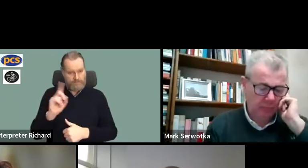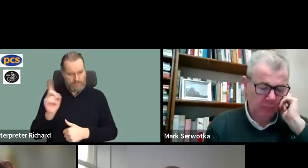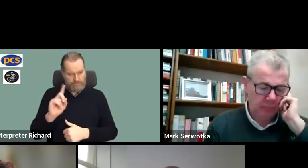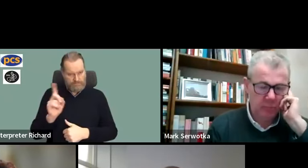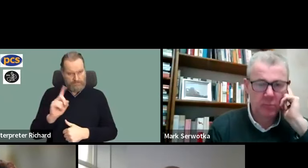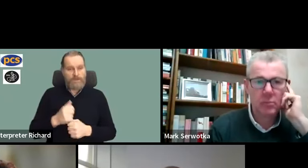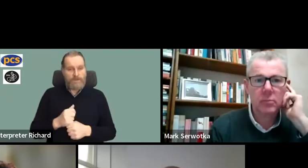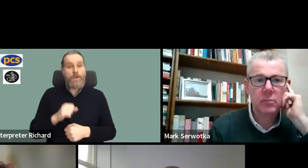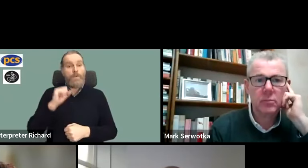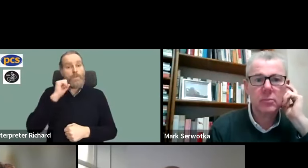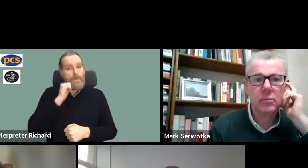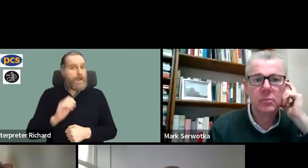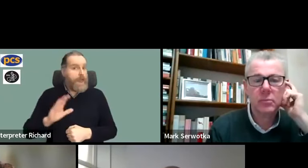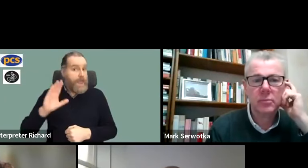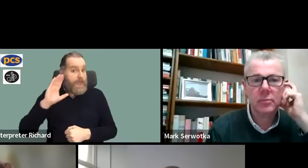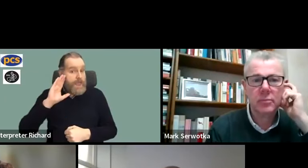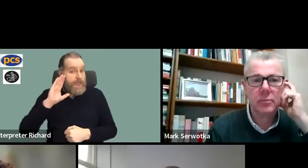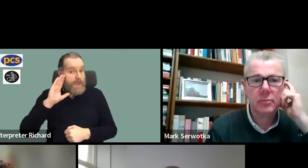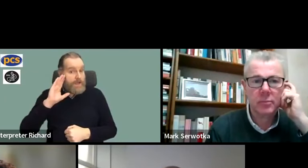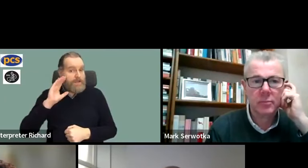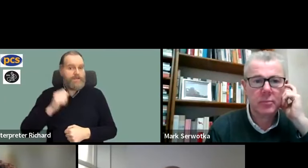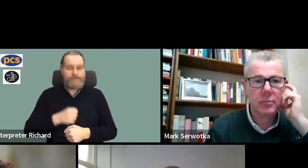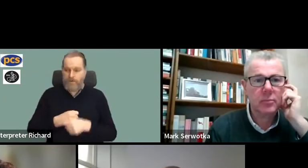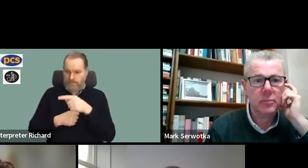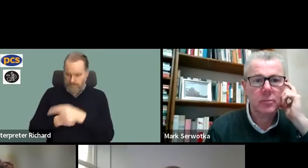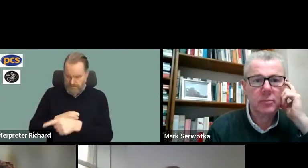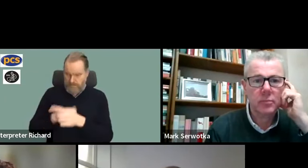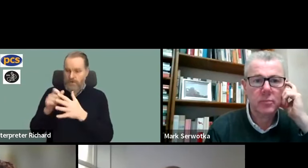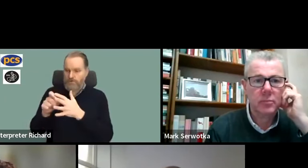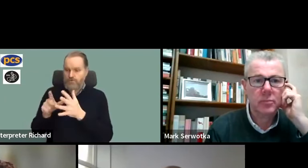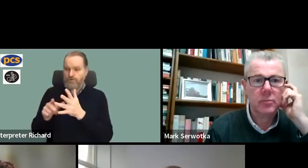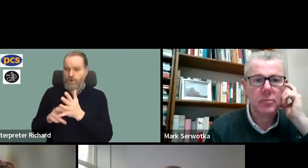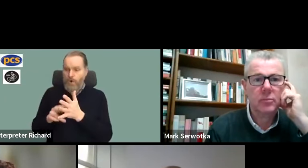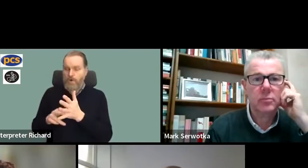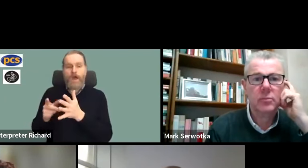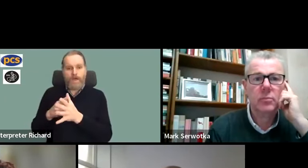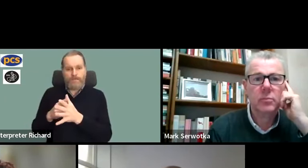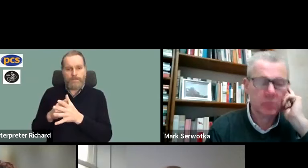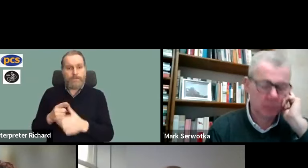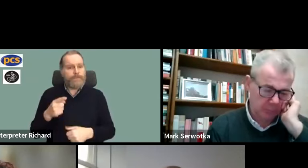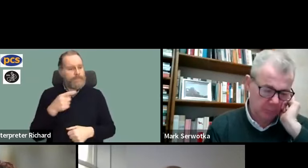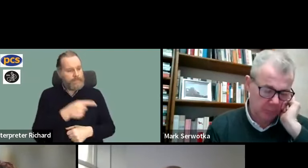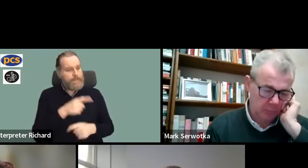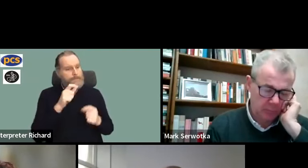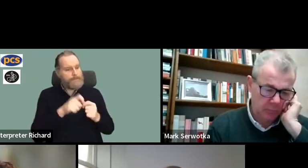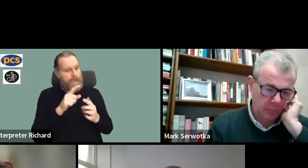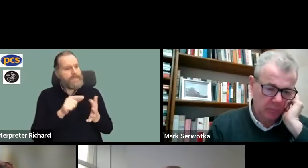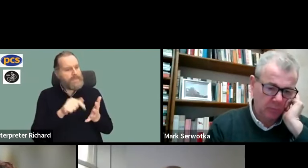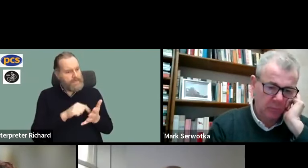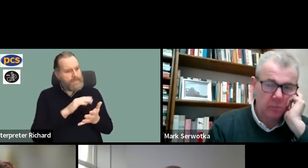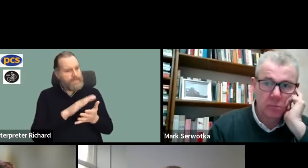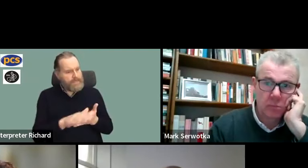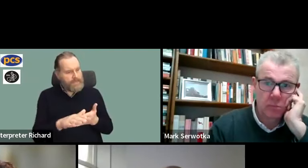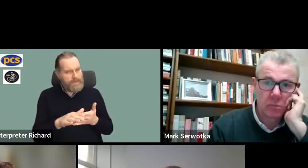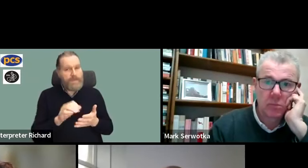tonight tonight and the way we'll do this tonight and the way we'll do this is that we will hear from Donna Donna from Donna from Dft, from best, from om Ephra, and then from